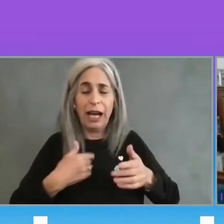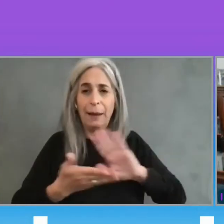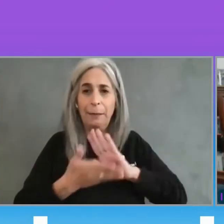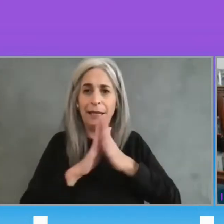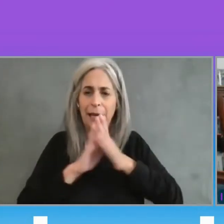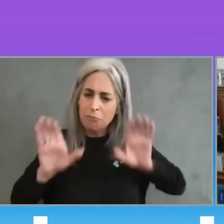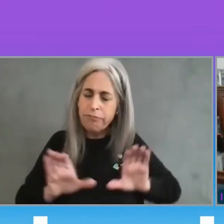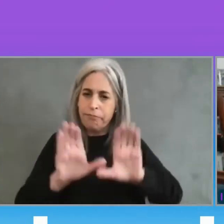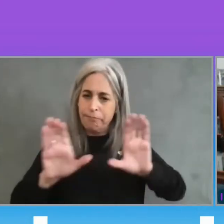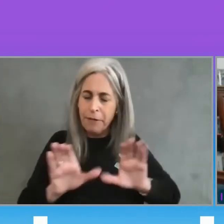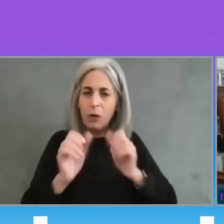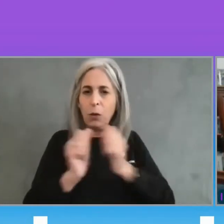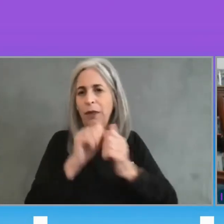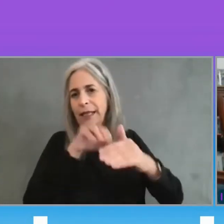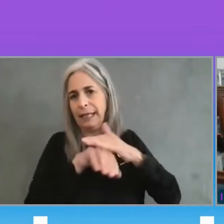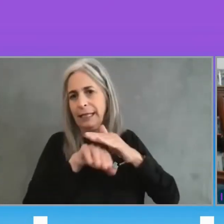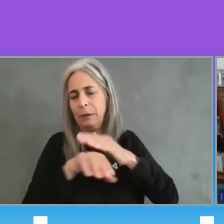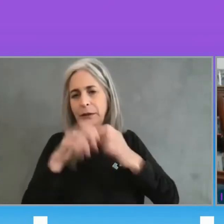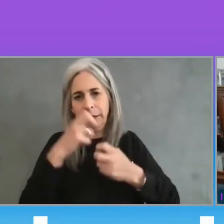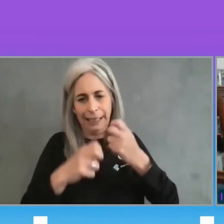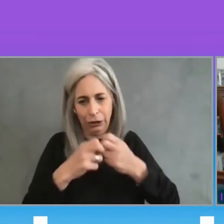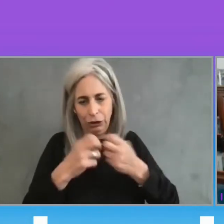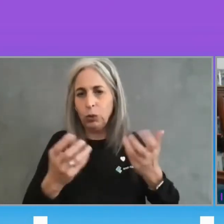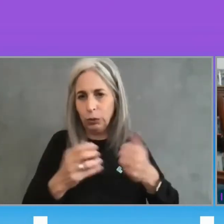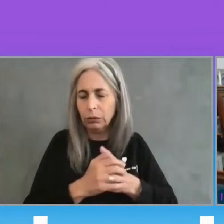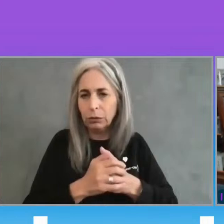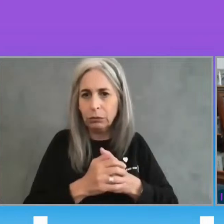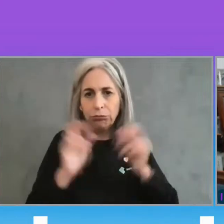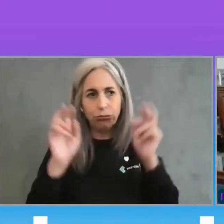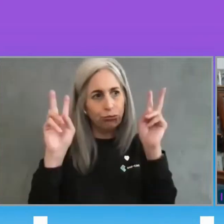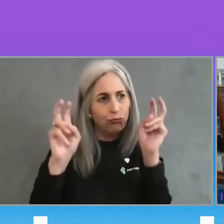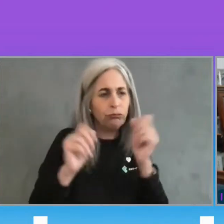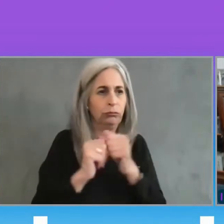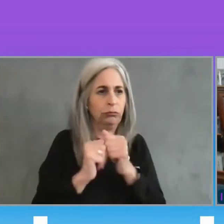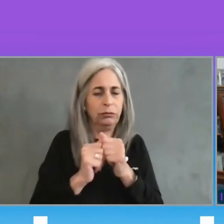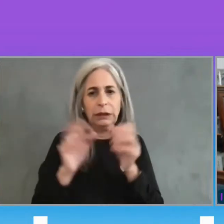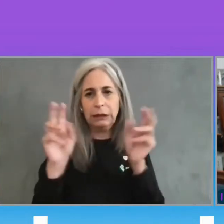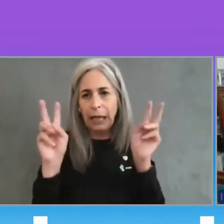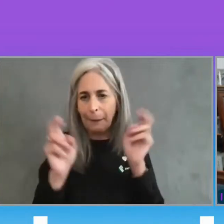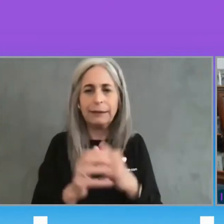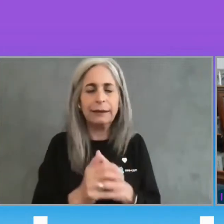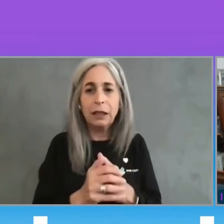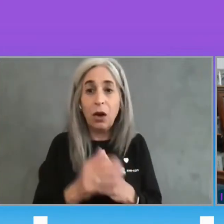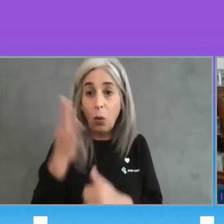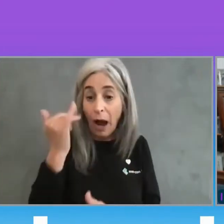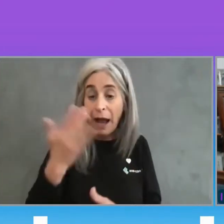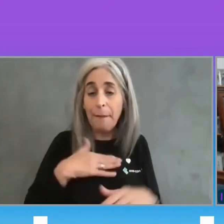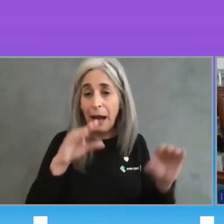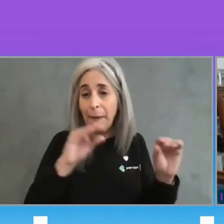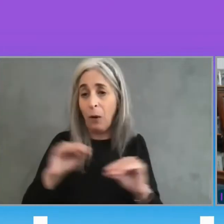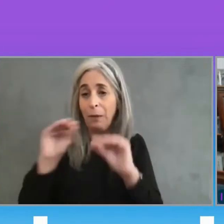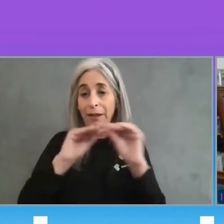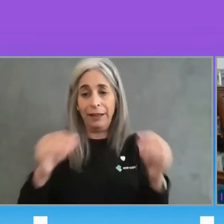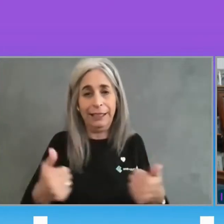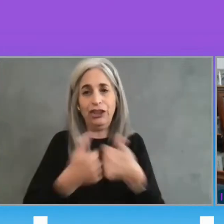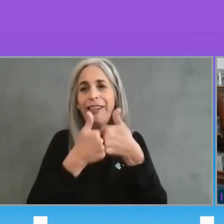very active in accessibility